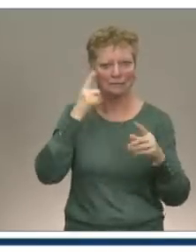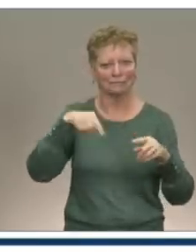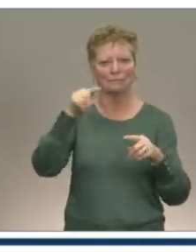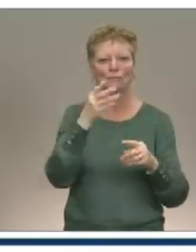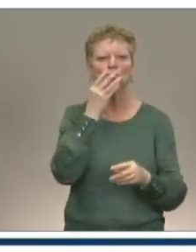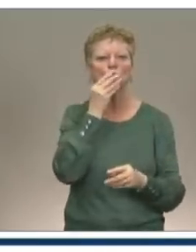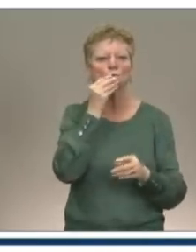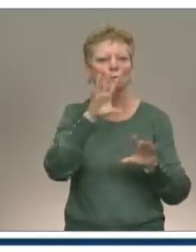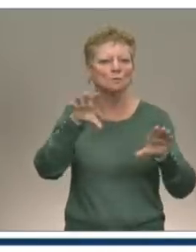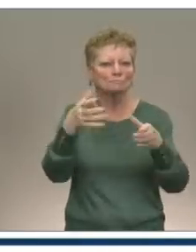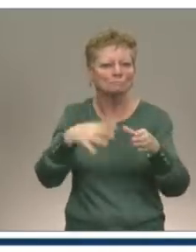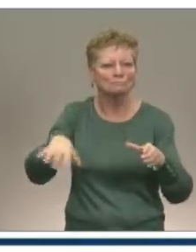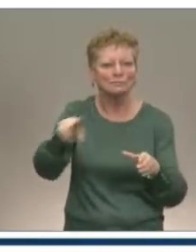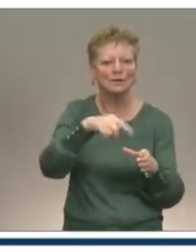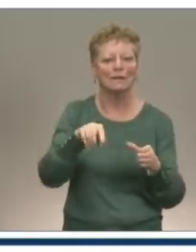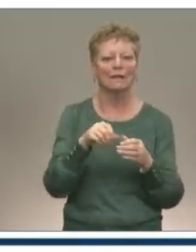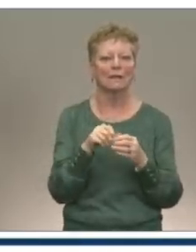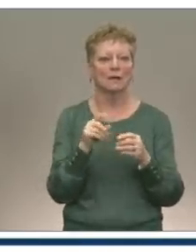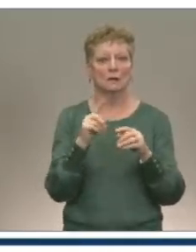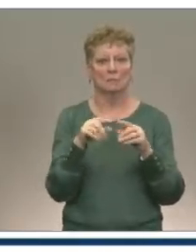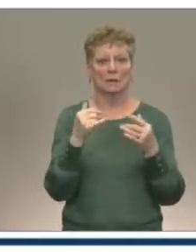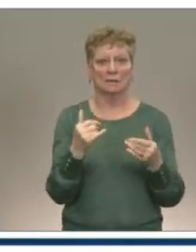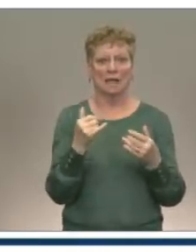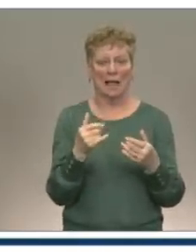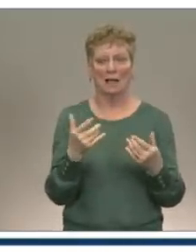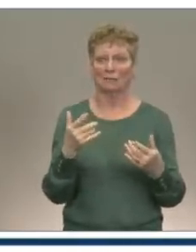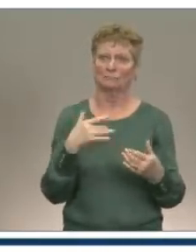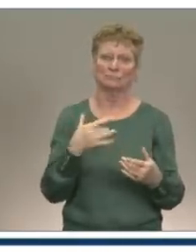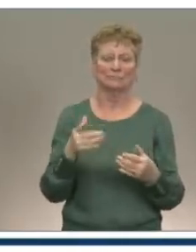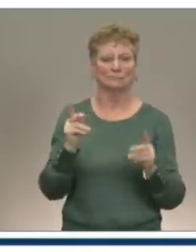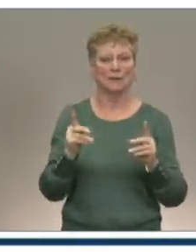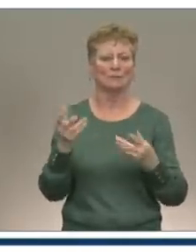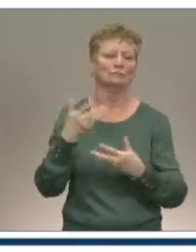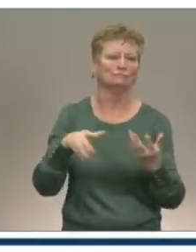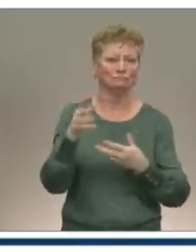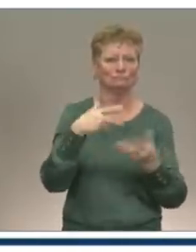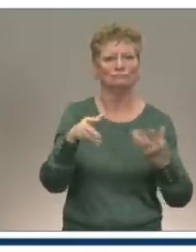but this is a very social time of year you know we had a couple of questions today i think preston